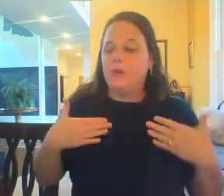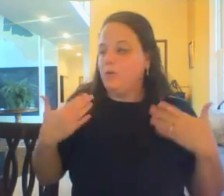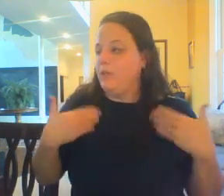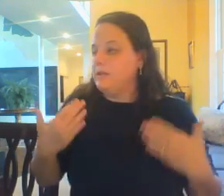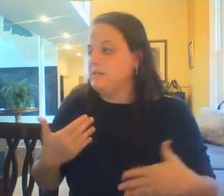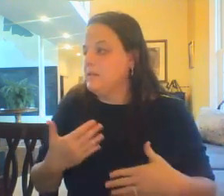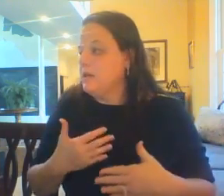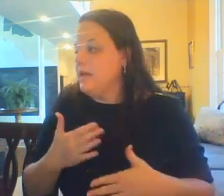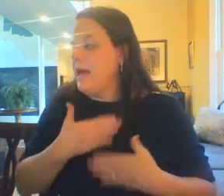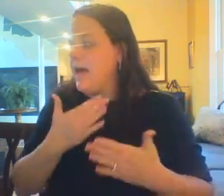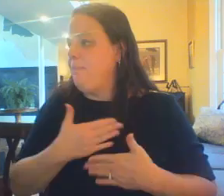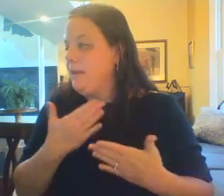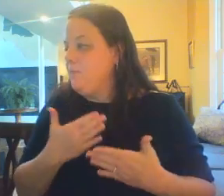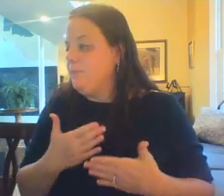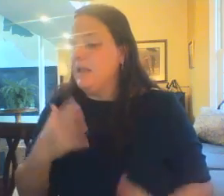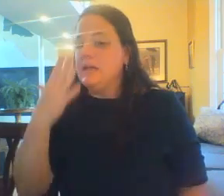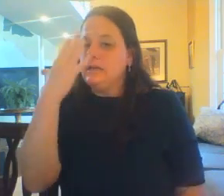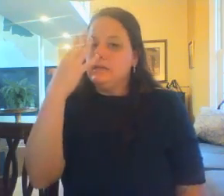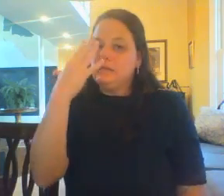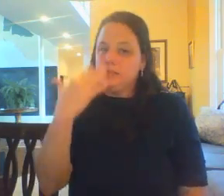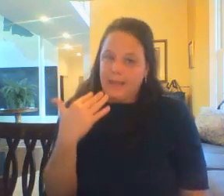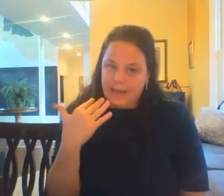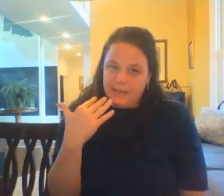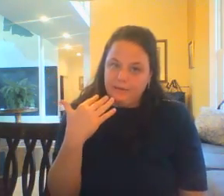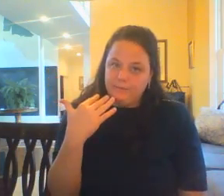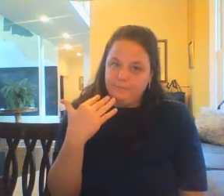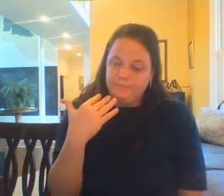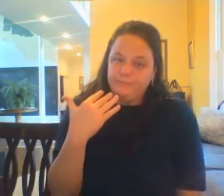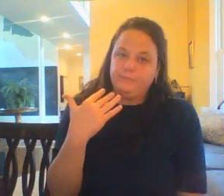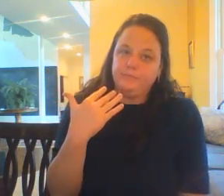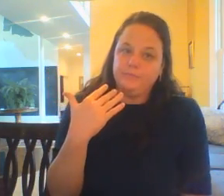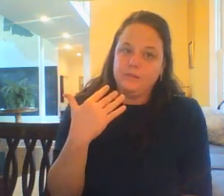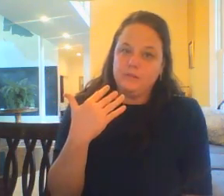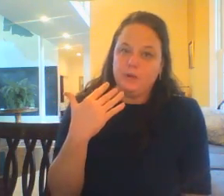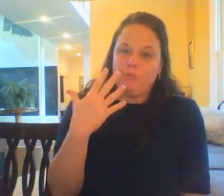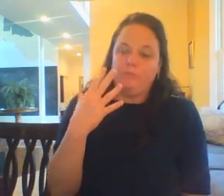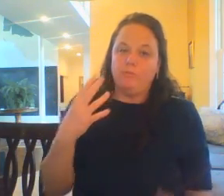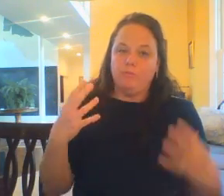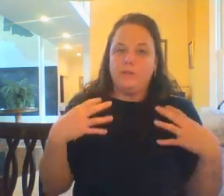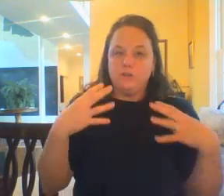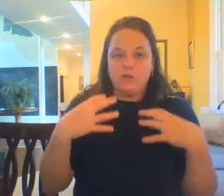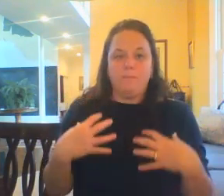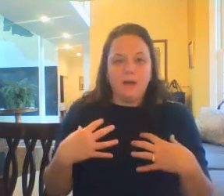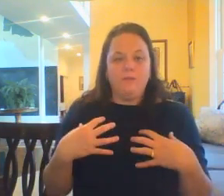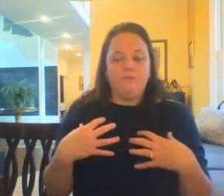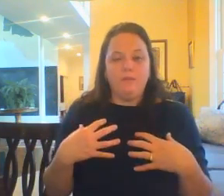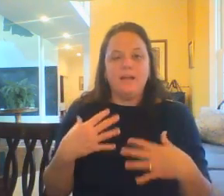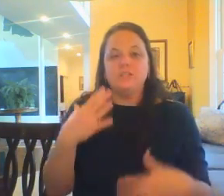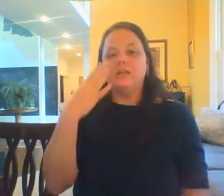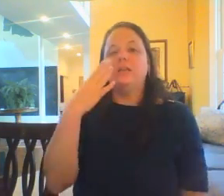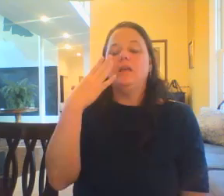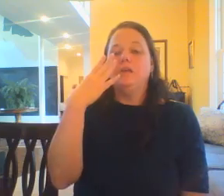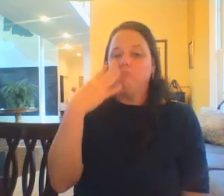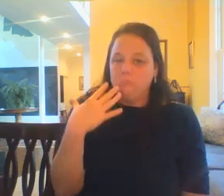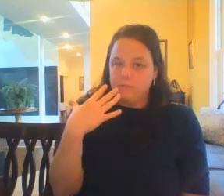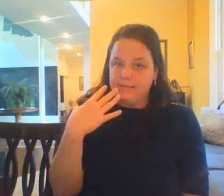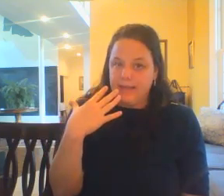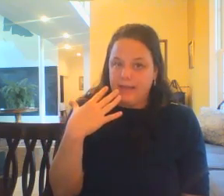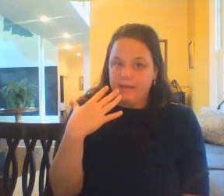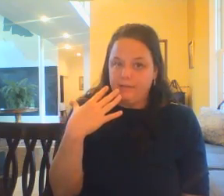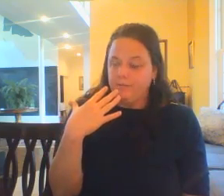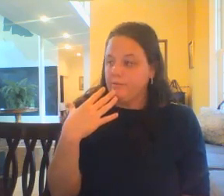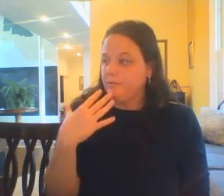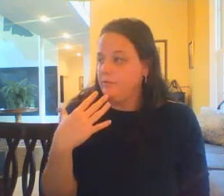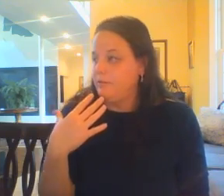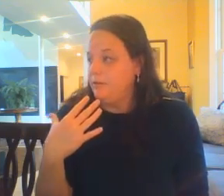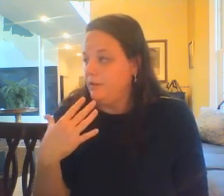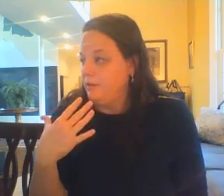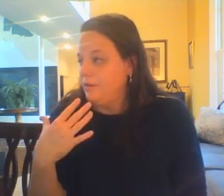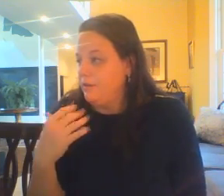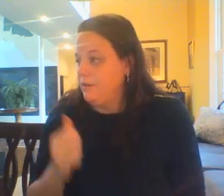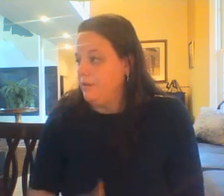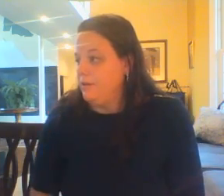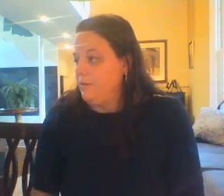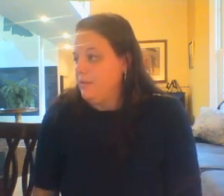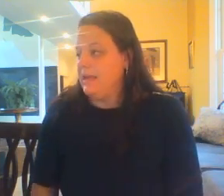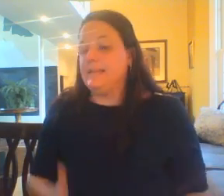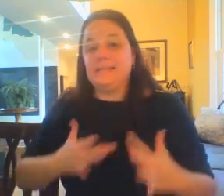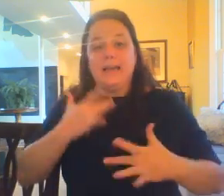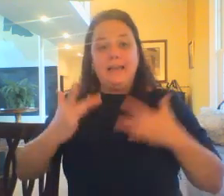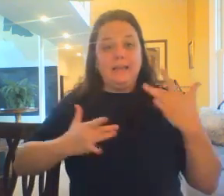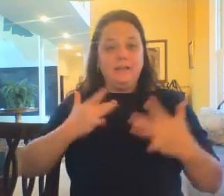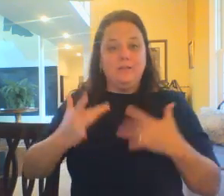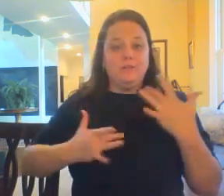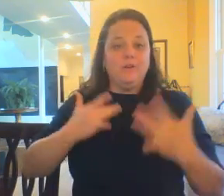you do with this happy sad so make sure